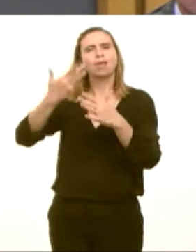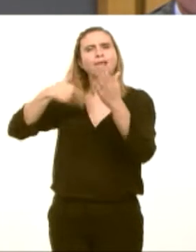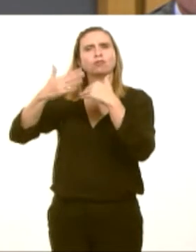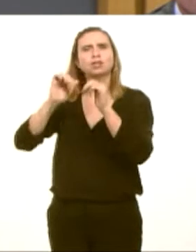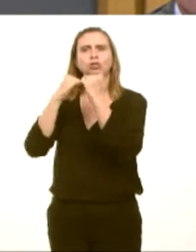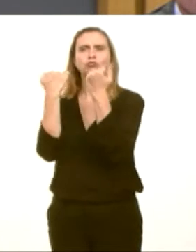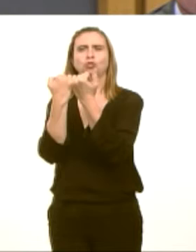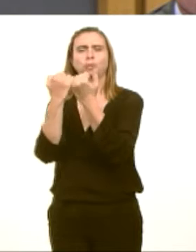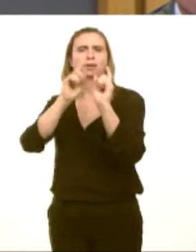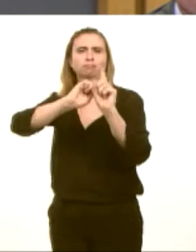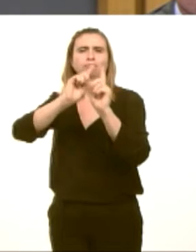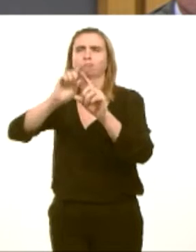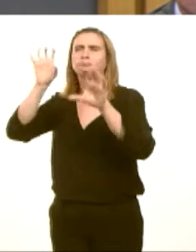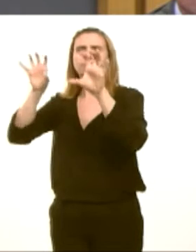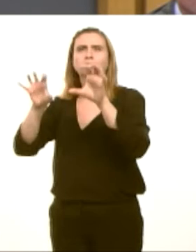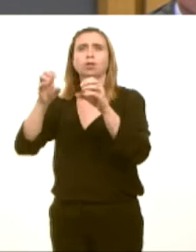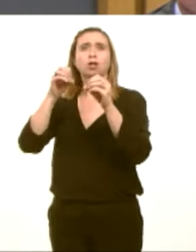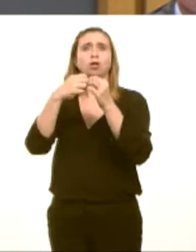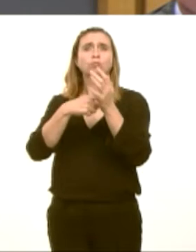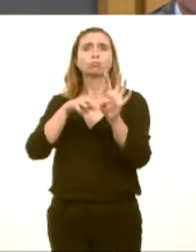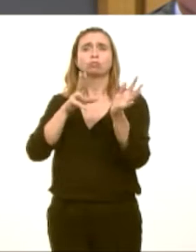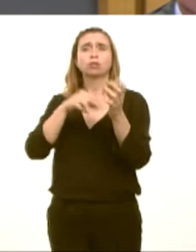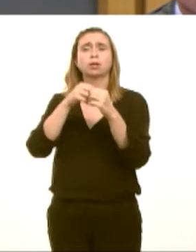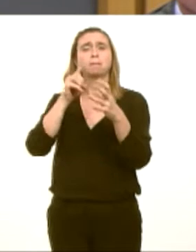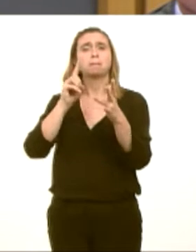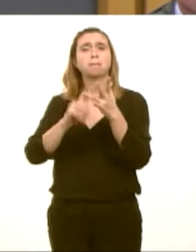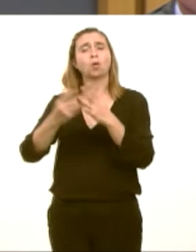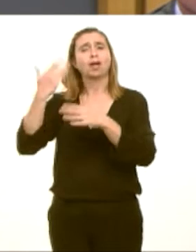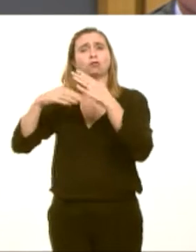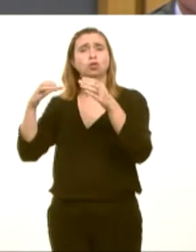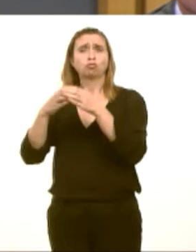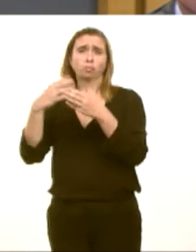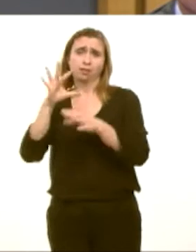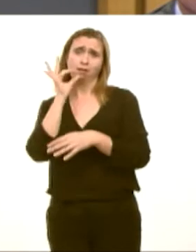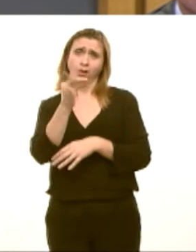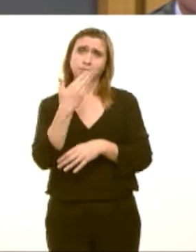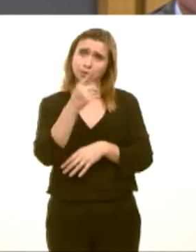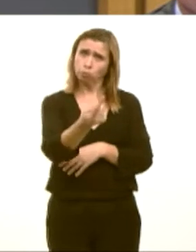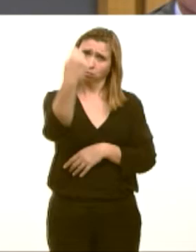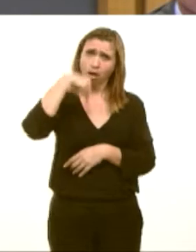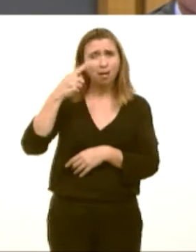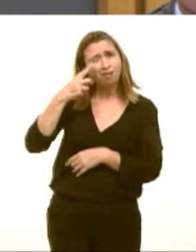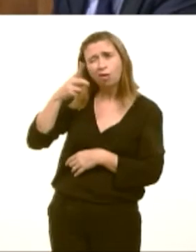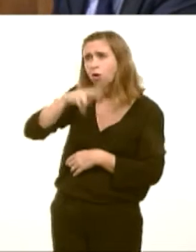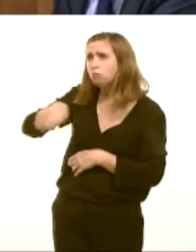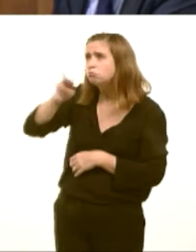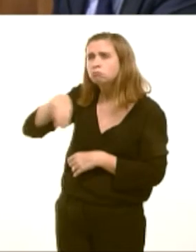Iíve been asked by Brymbo Heritage Group to extend an invitation to you to visit them and look at the great work theyíre doing.